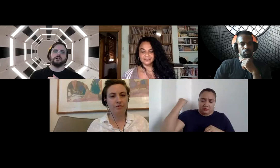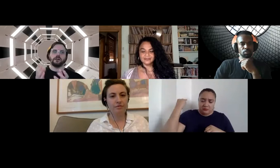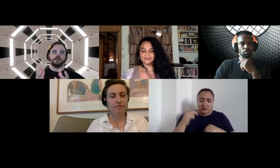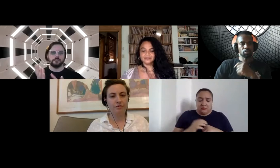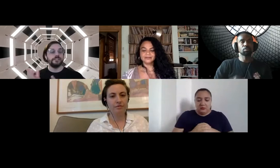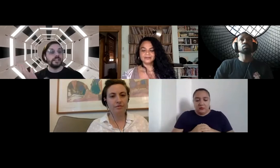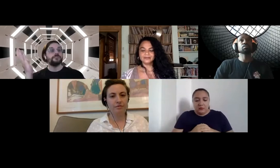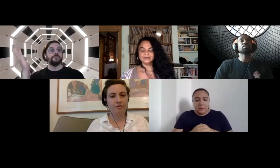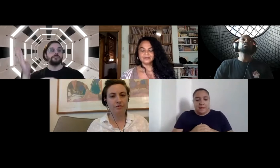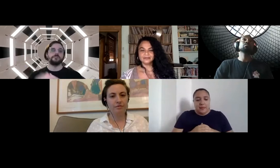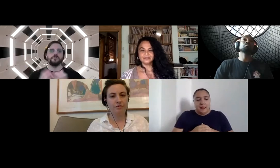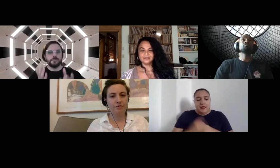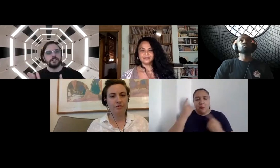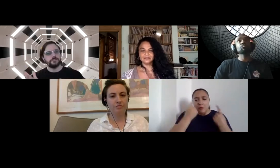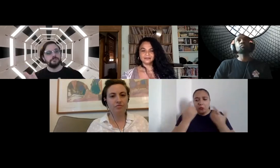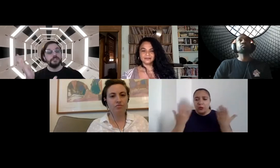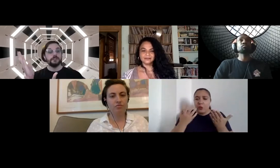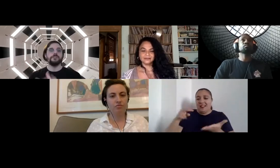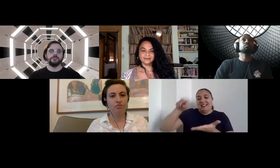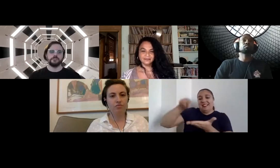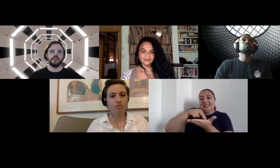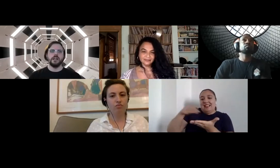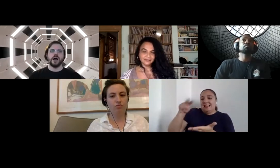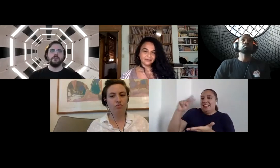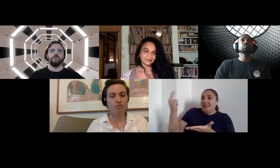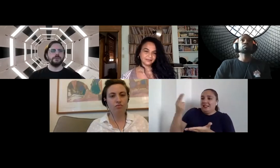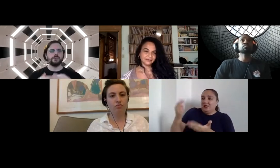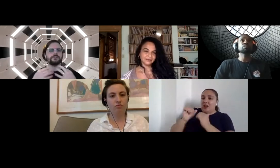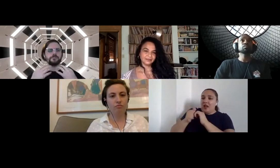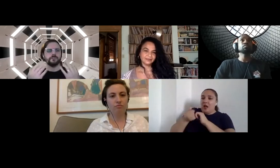of our future or potential near future, what are some of the